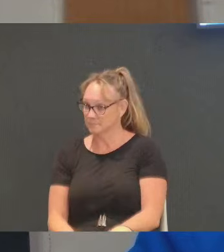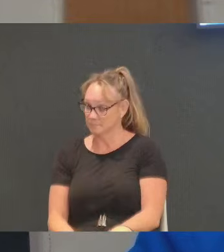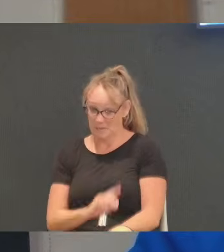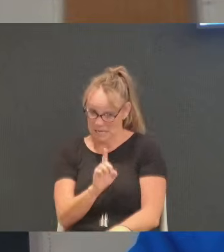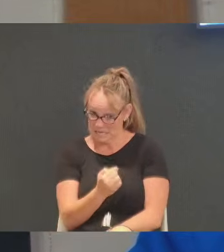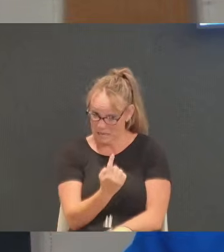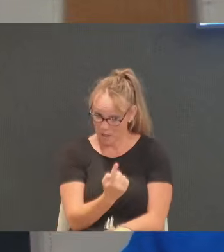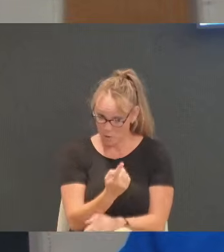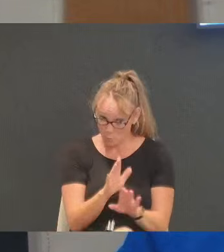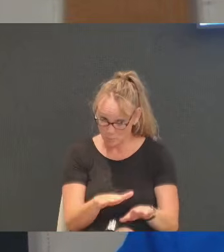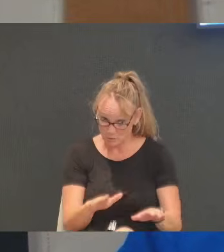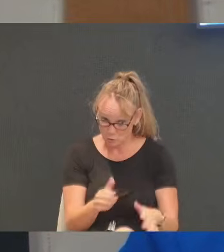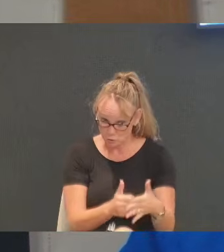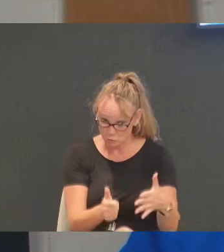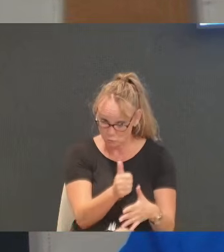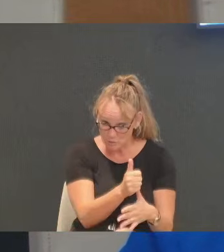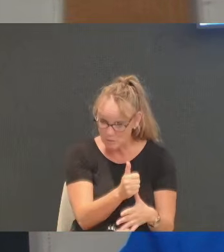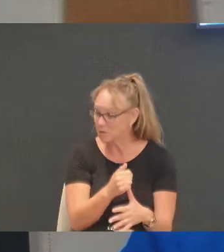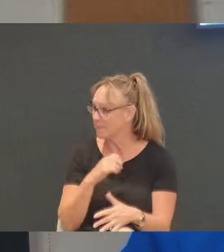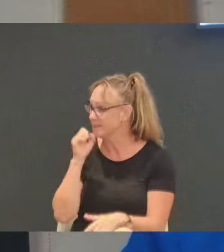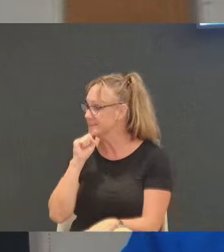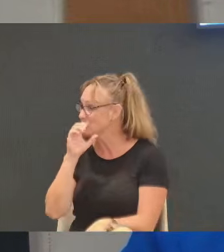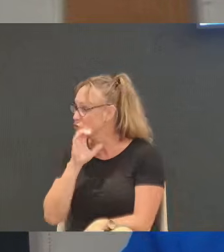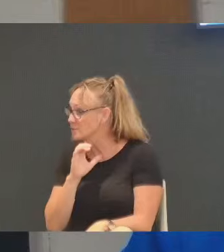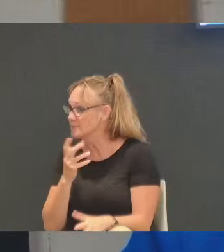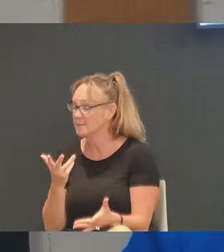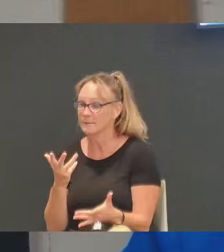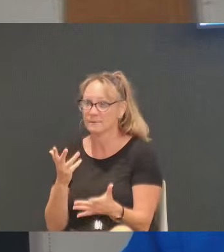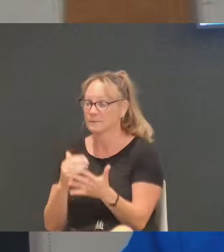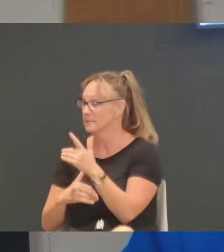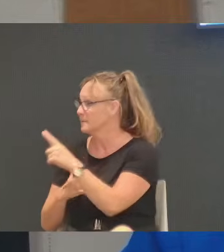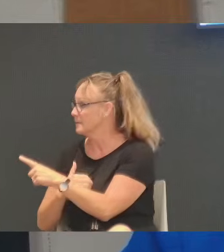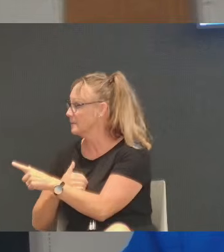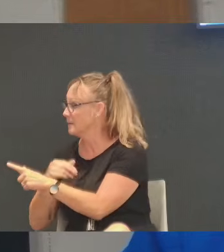We're safety net for the seniors and safety net for the veterans, safety net for those who've